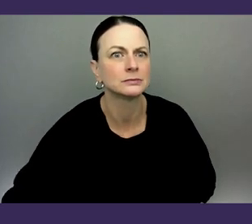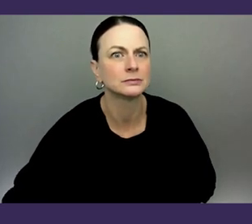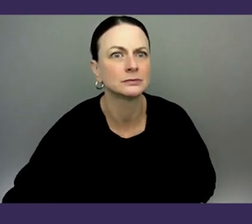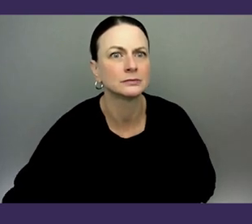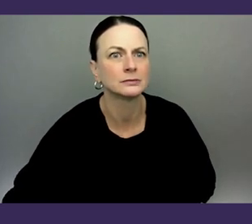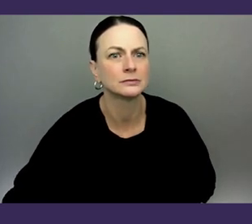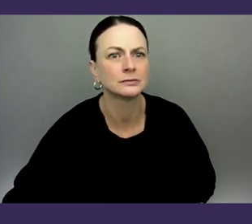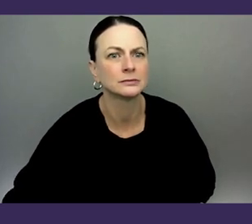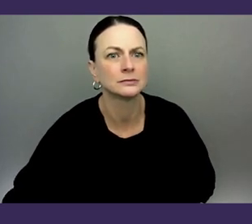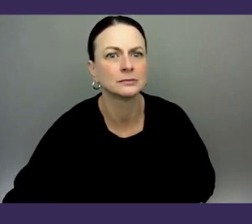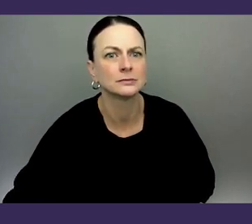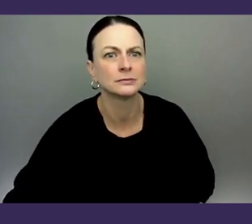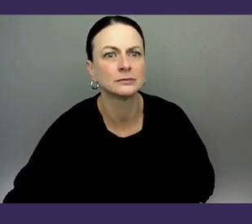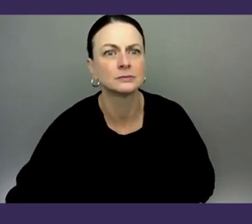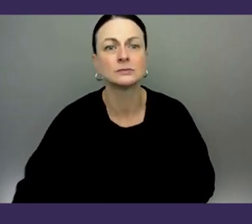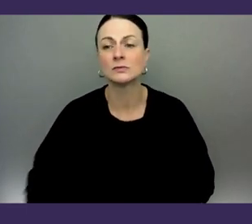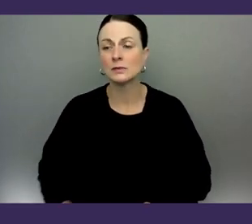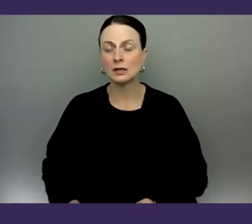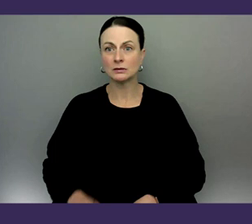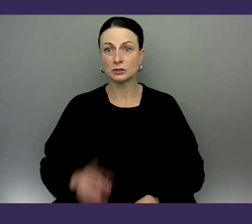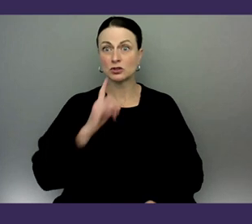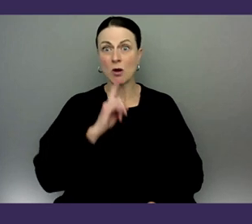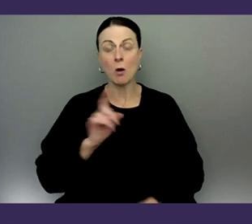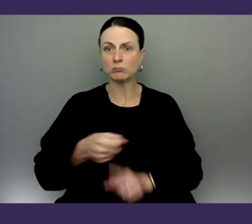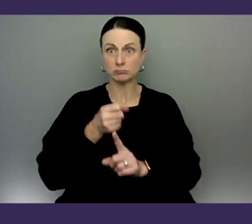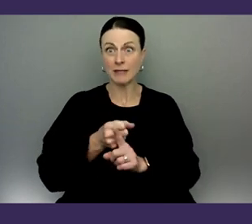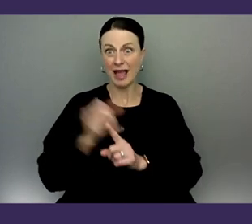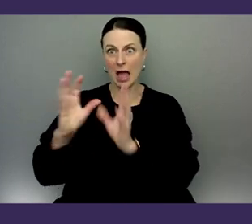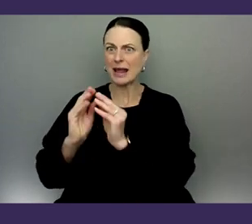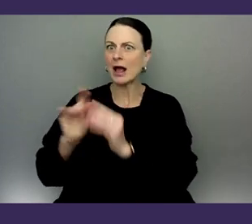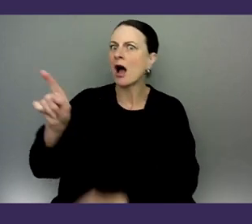it was the light went on. That's what we have been waiting for Karla.